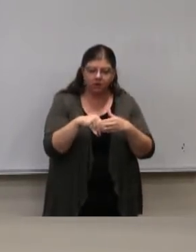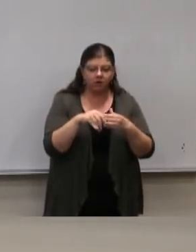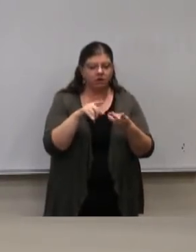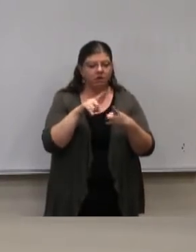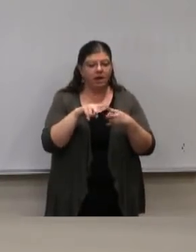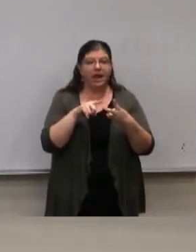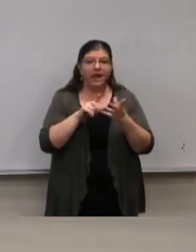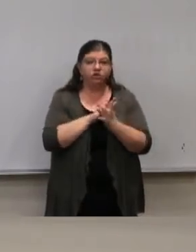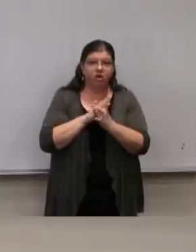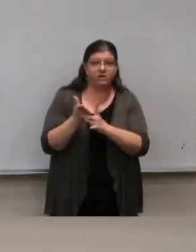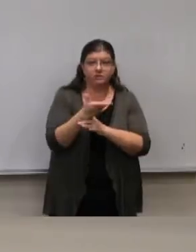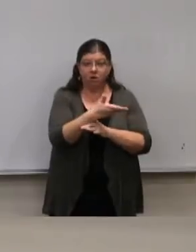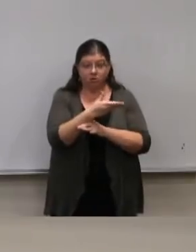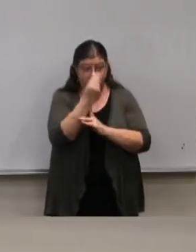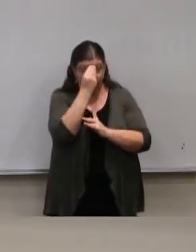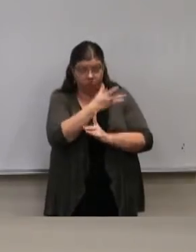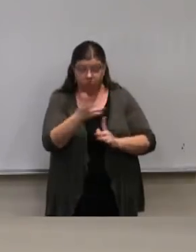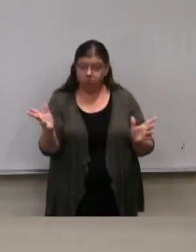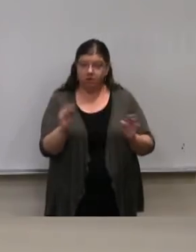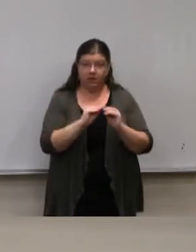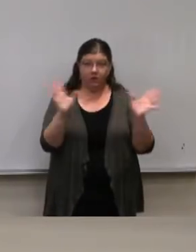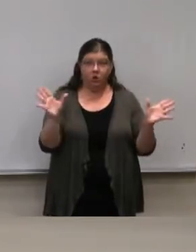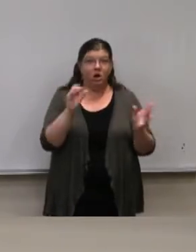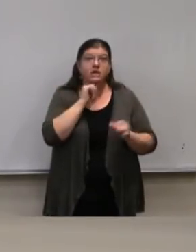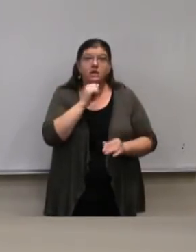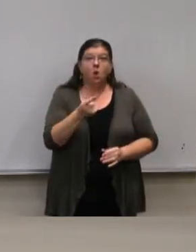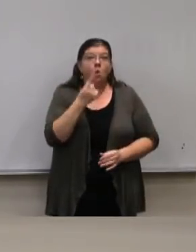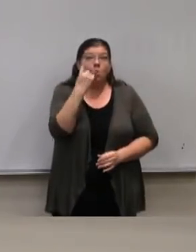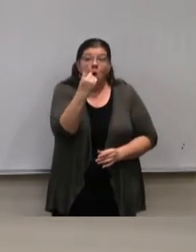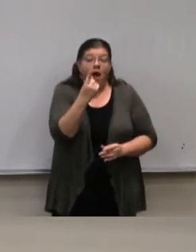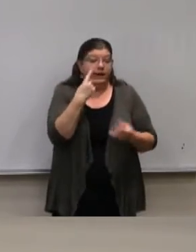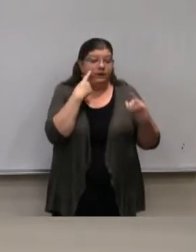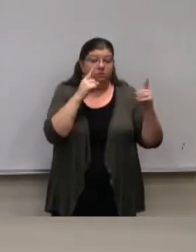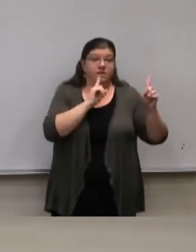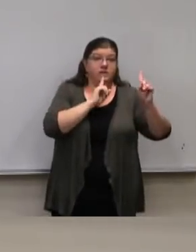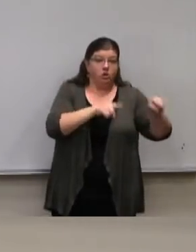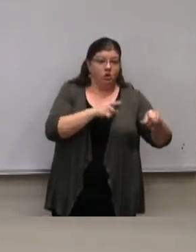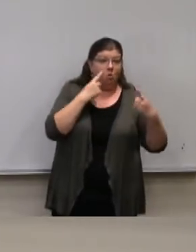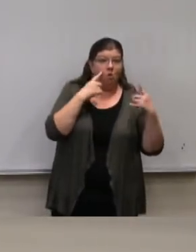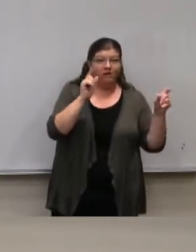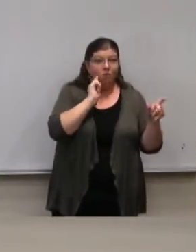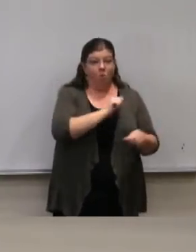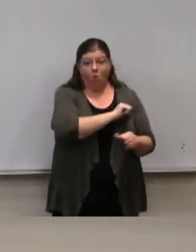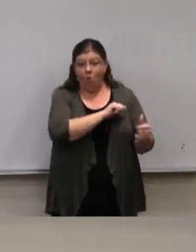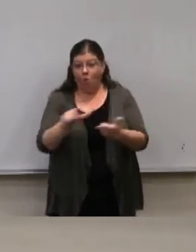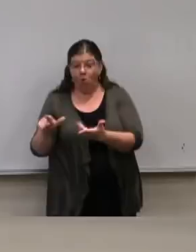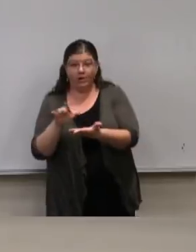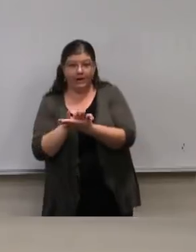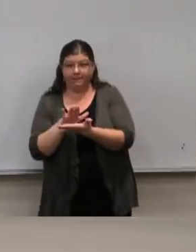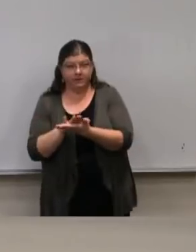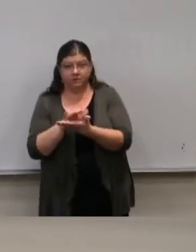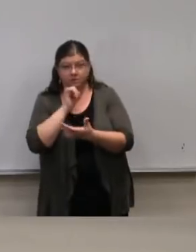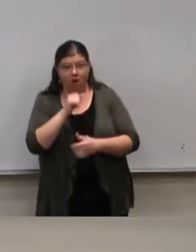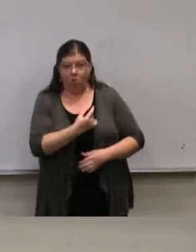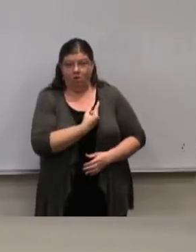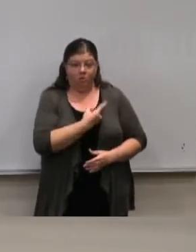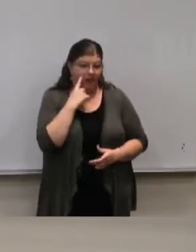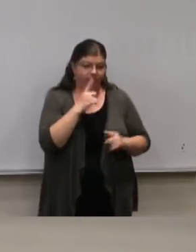because not there's no one solution that's going to work in every part of campus, right. So what have, we done a little bit, so we've got, you know, we've got hand sanitizer.